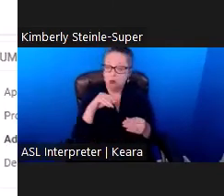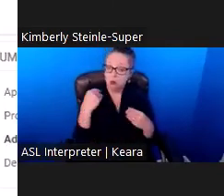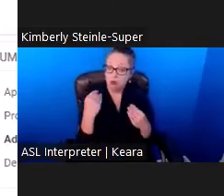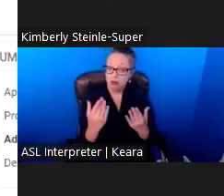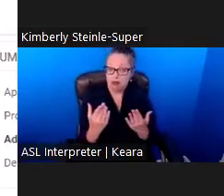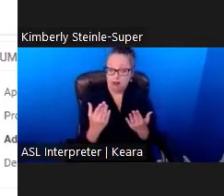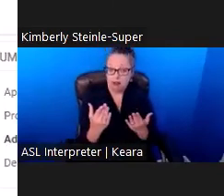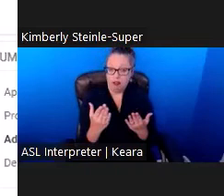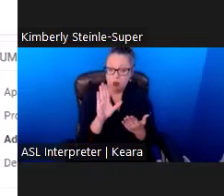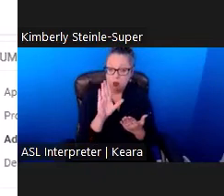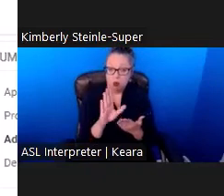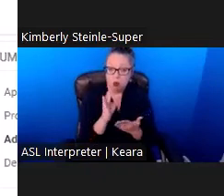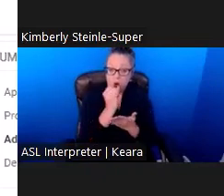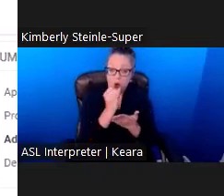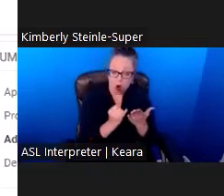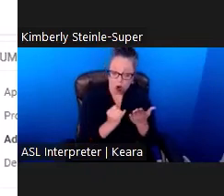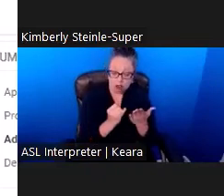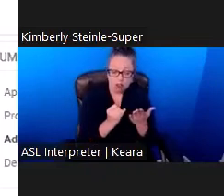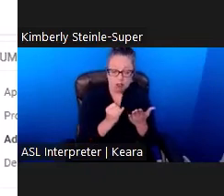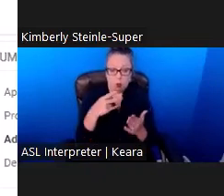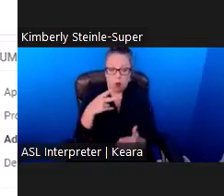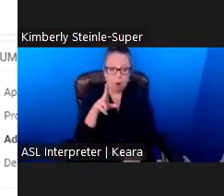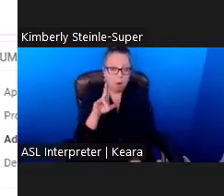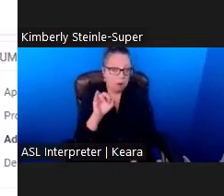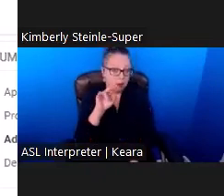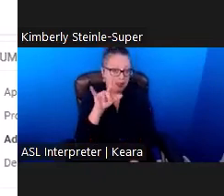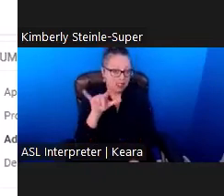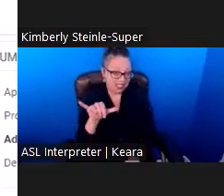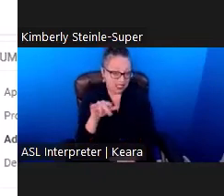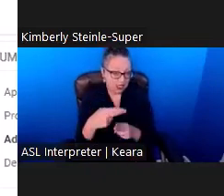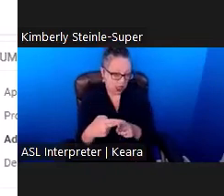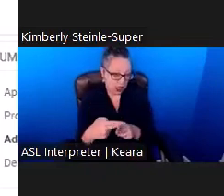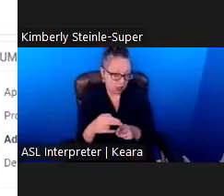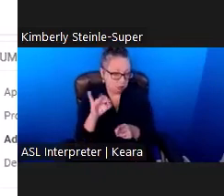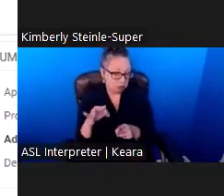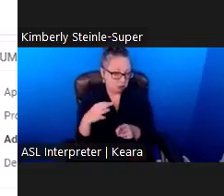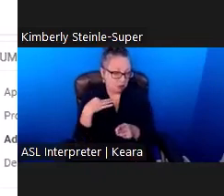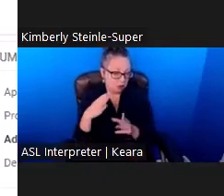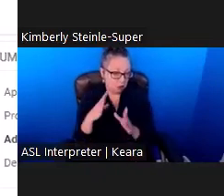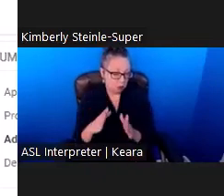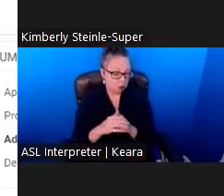your artist or publicity name, if applicable. As noted, this is basically just the name